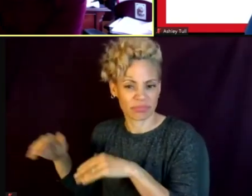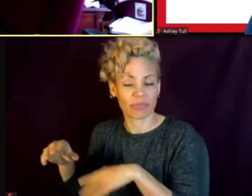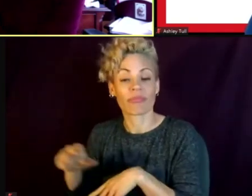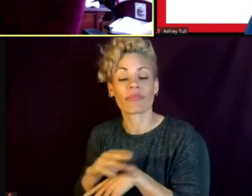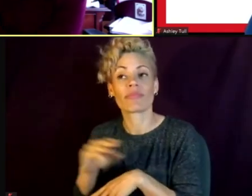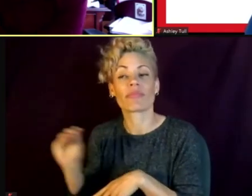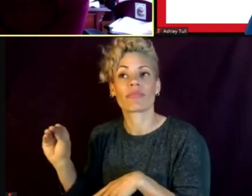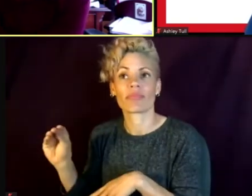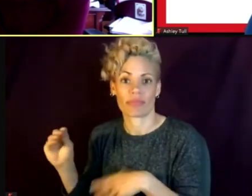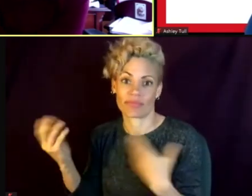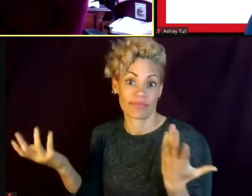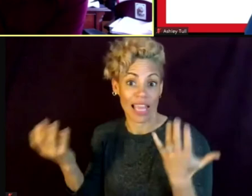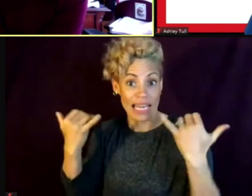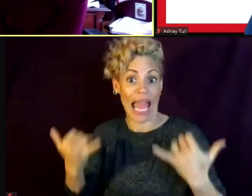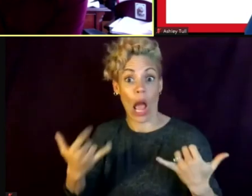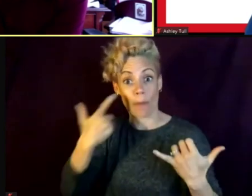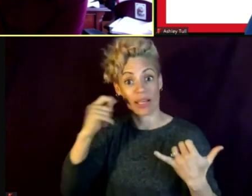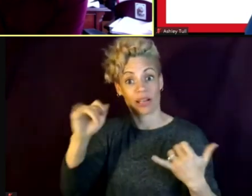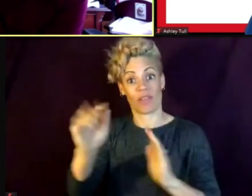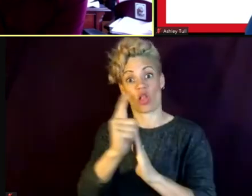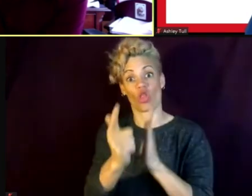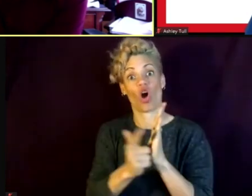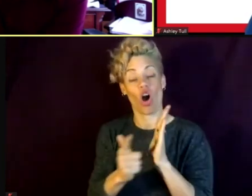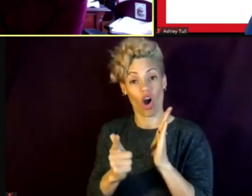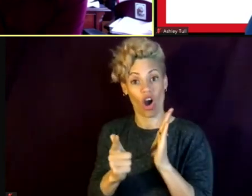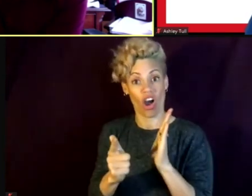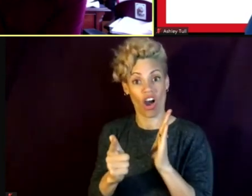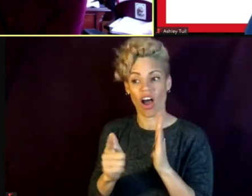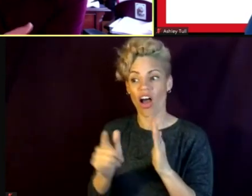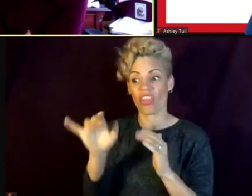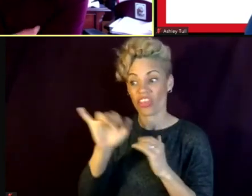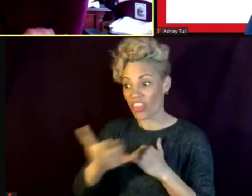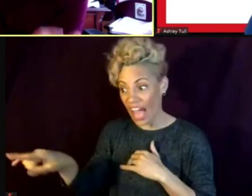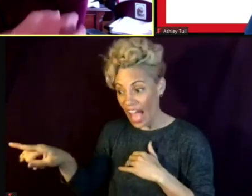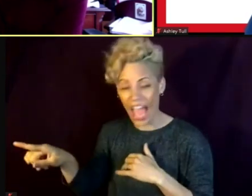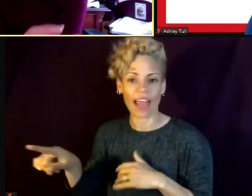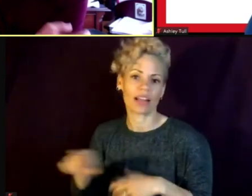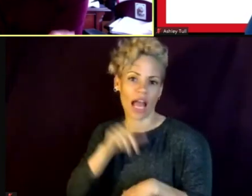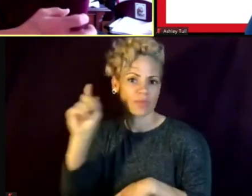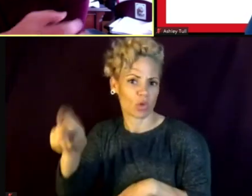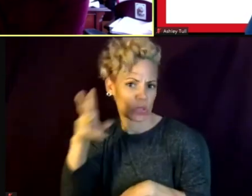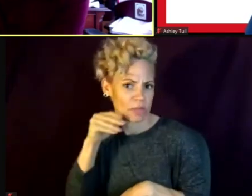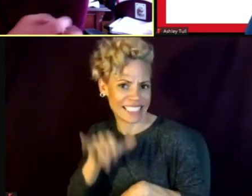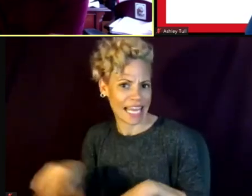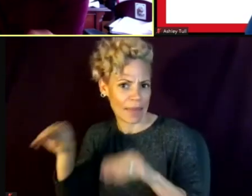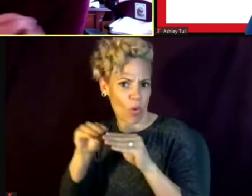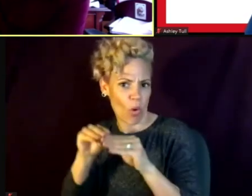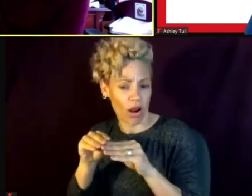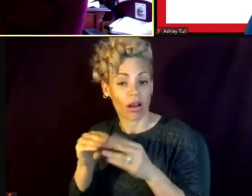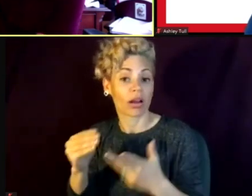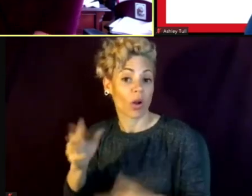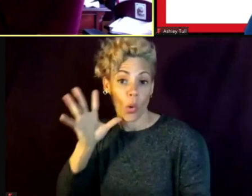that has all changed now. And that women can be involved are treated equally